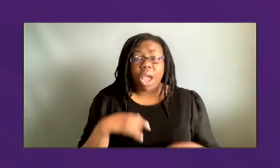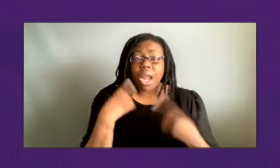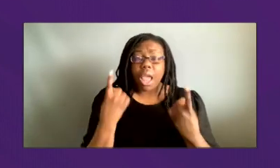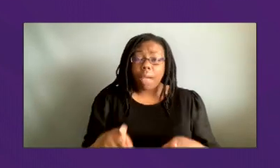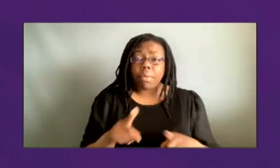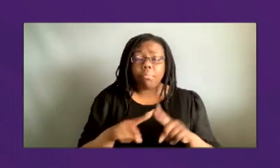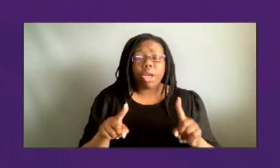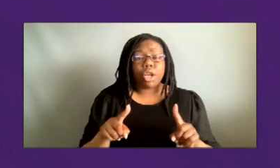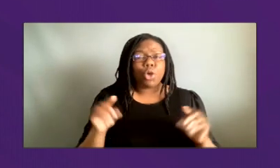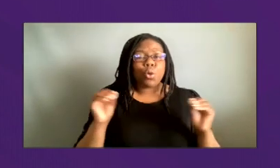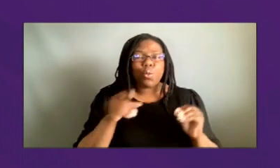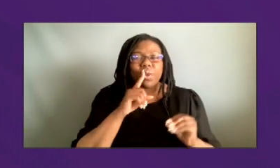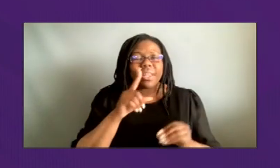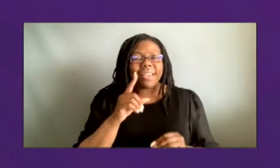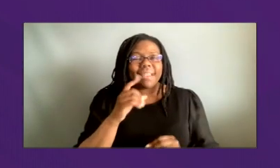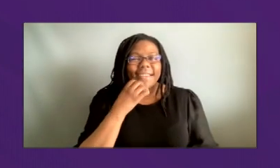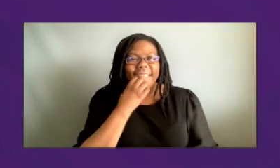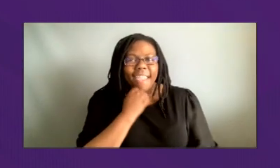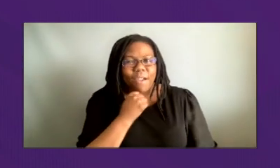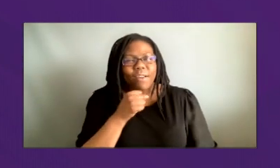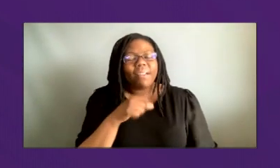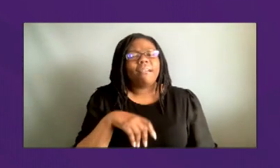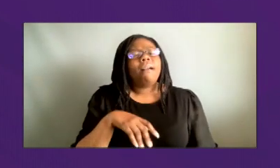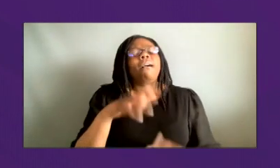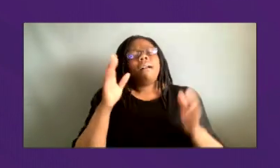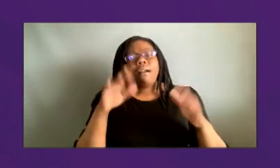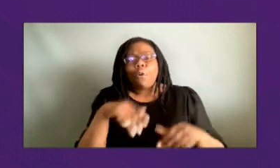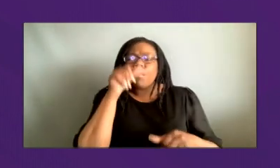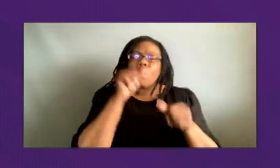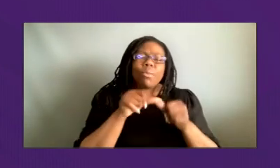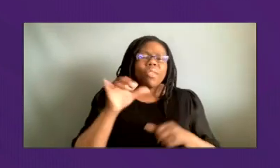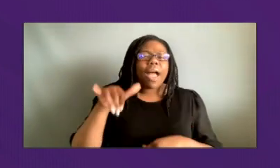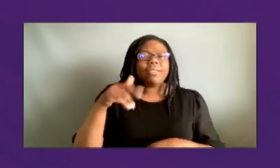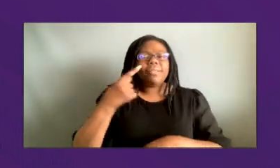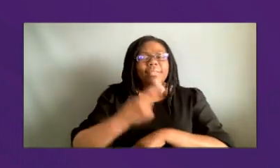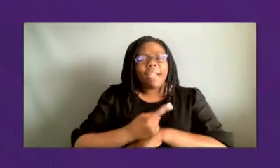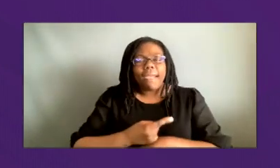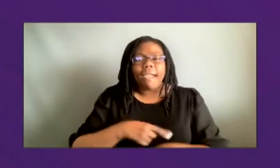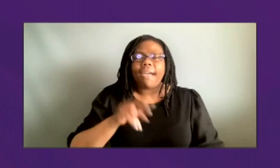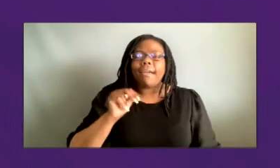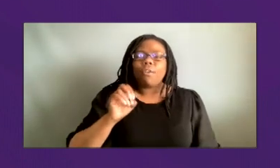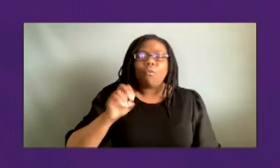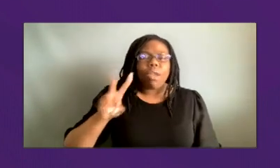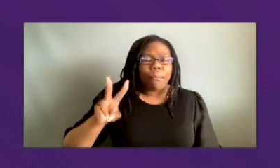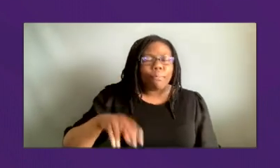November? Let's have those folks over again. Fire up the grill. Nobody thought that because